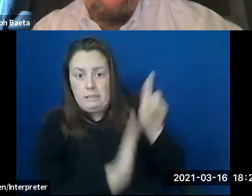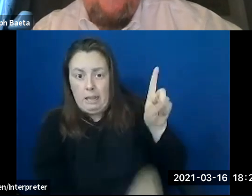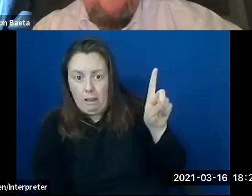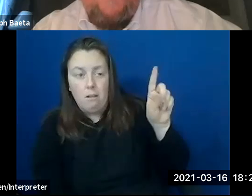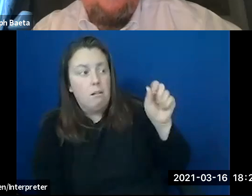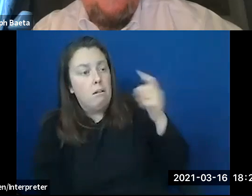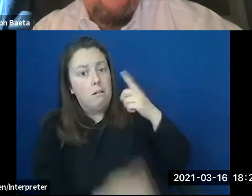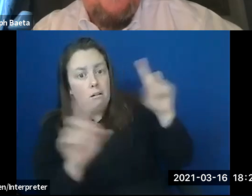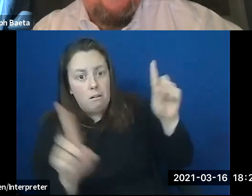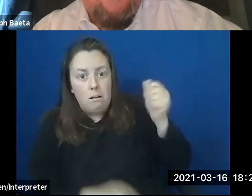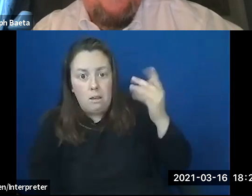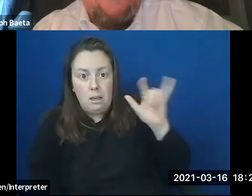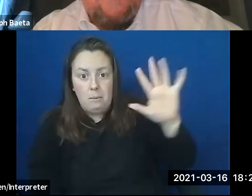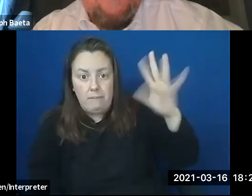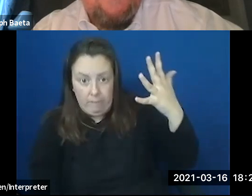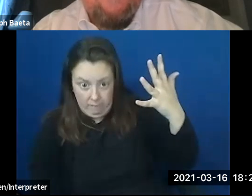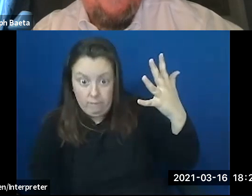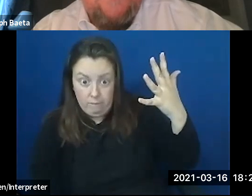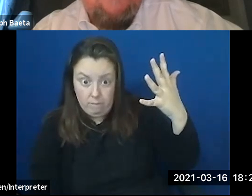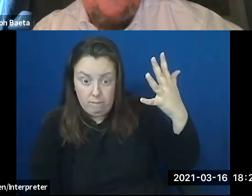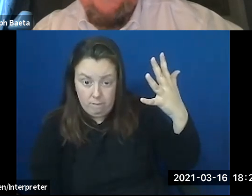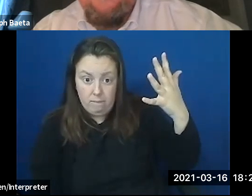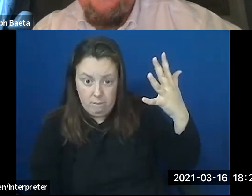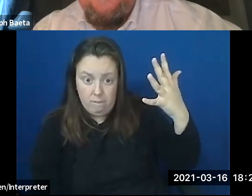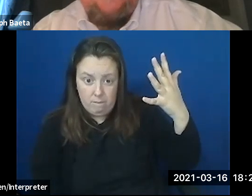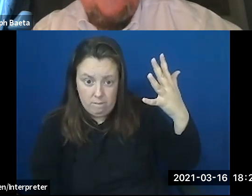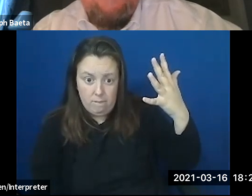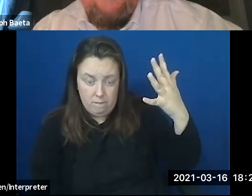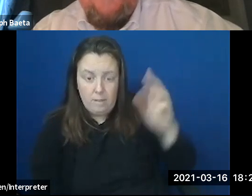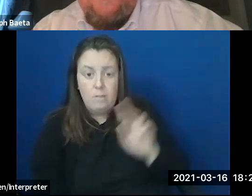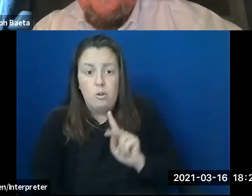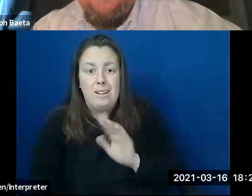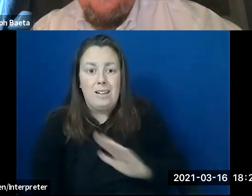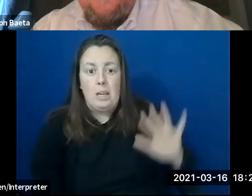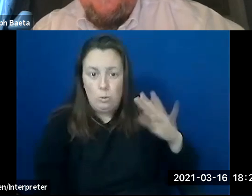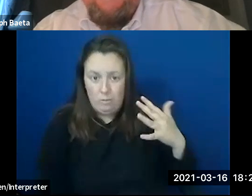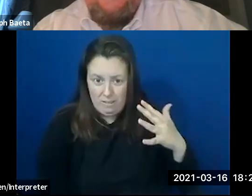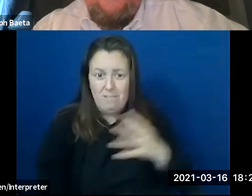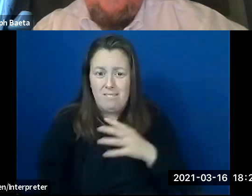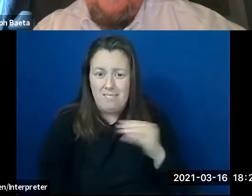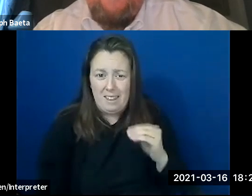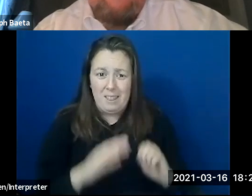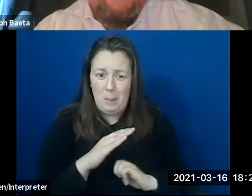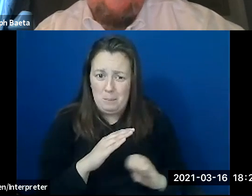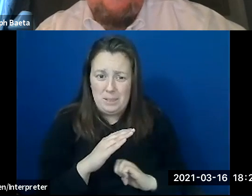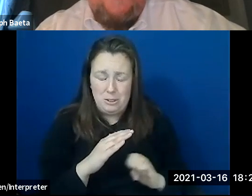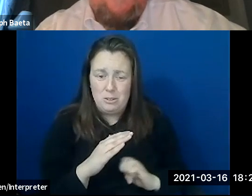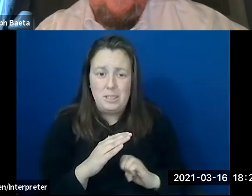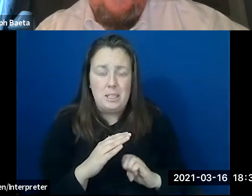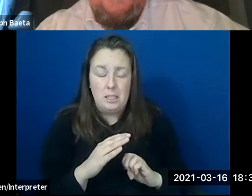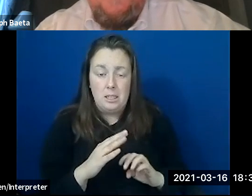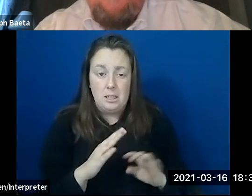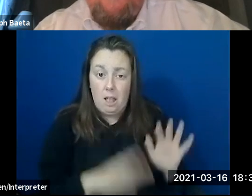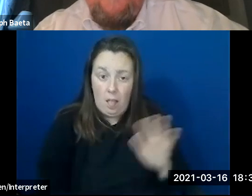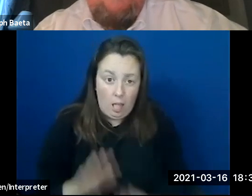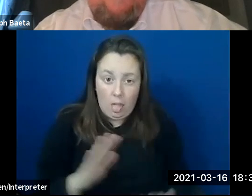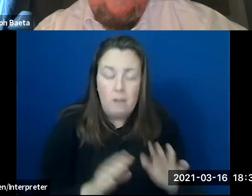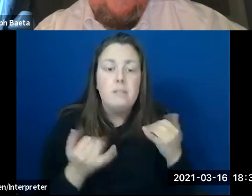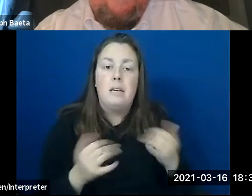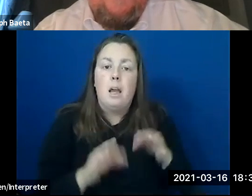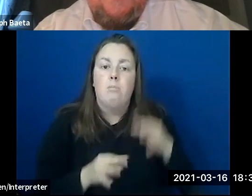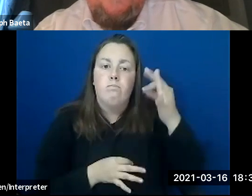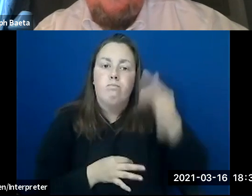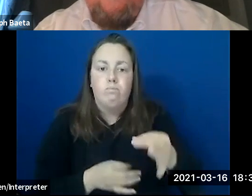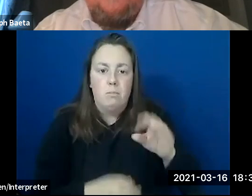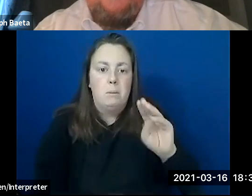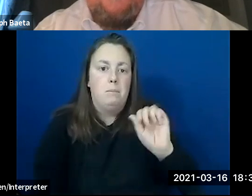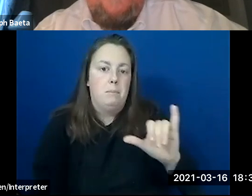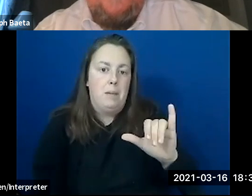Joseph Baeta: And Oh, by the way, that was also the week that i'm cast was scheduled to take place at the elementary grades, so all of a sudden, we have a shift to me in June i'm hoping that maybe shift those tests to the fall can be quite honest.